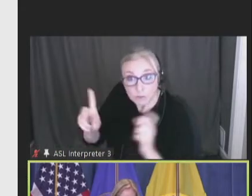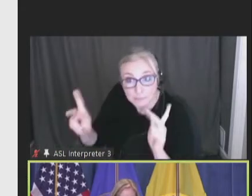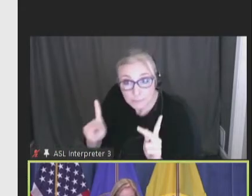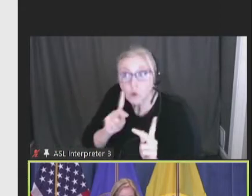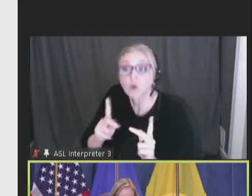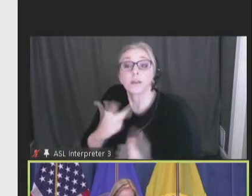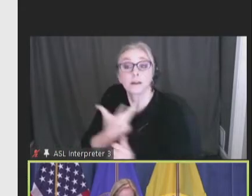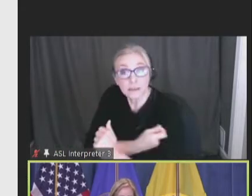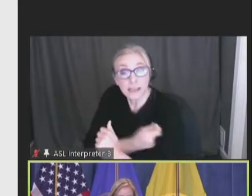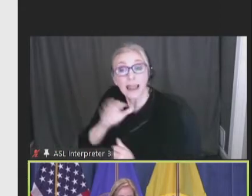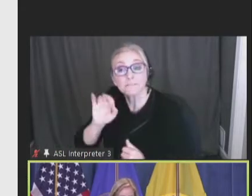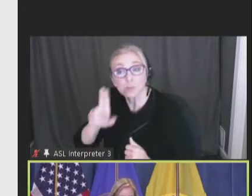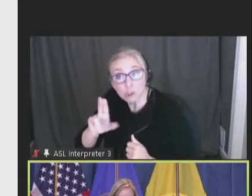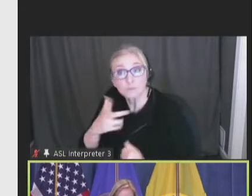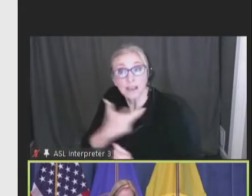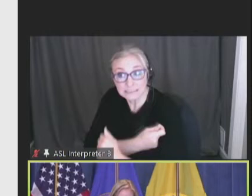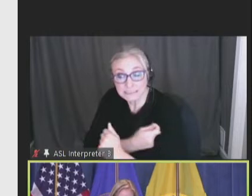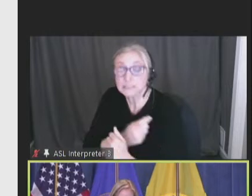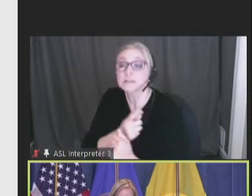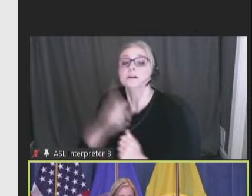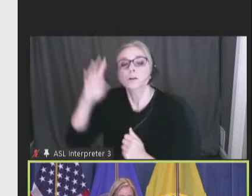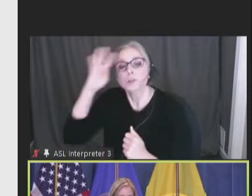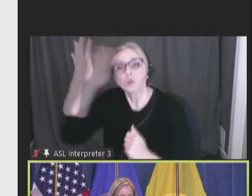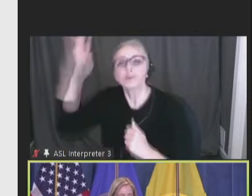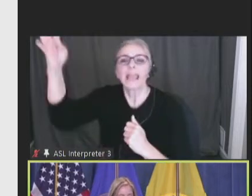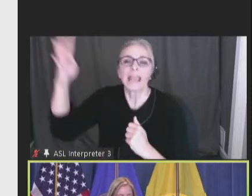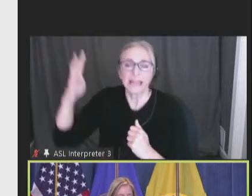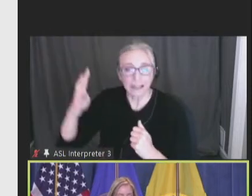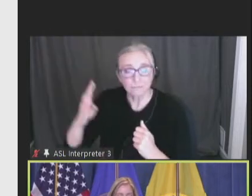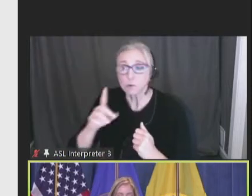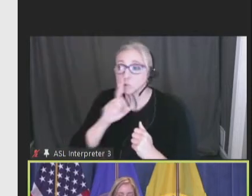seasonal flu vaccines, their creative outputs and [unintelligible] reached so many more.